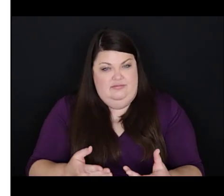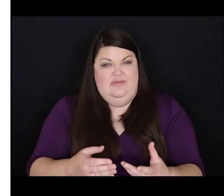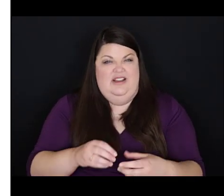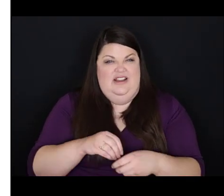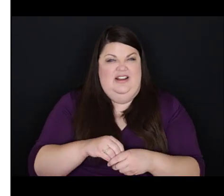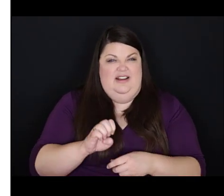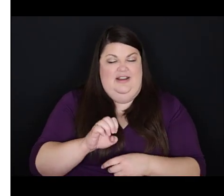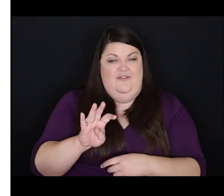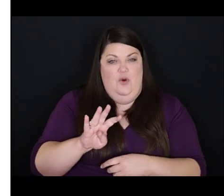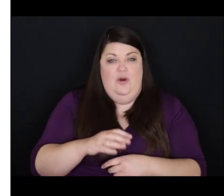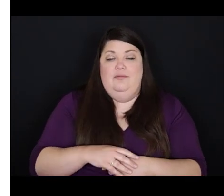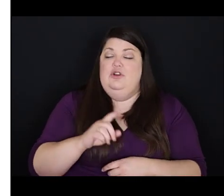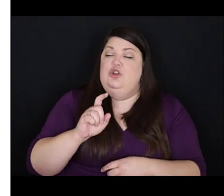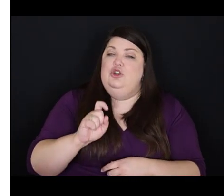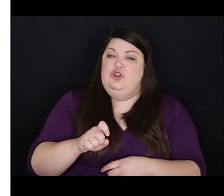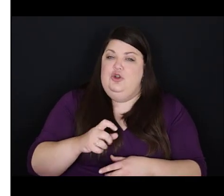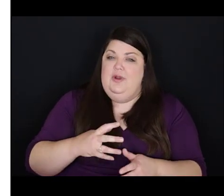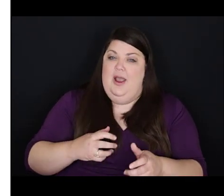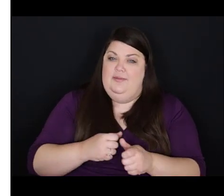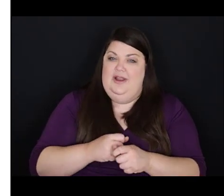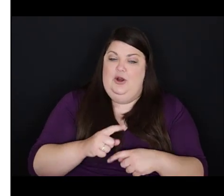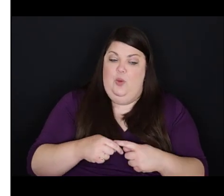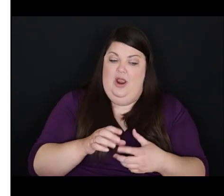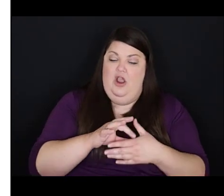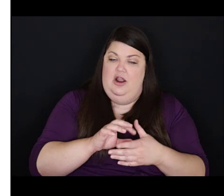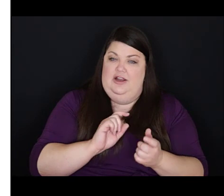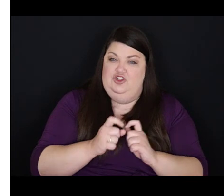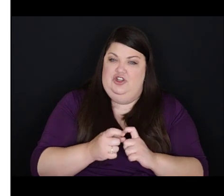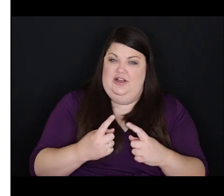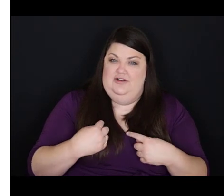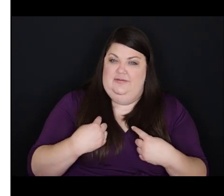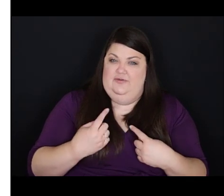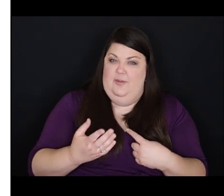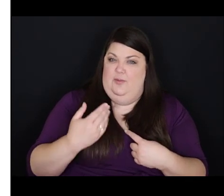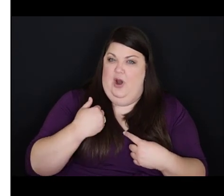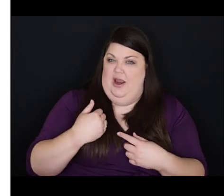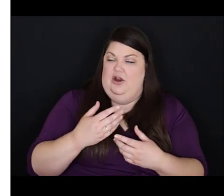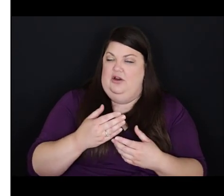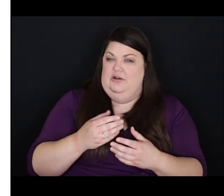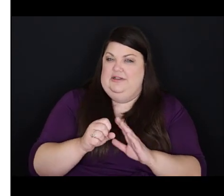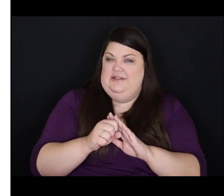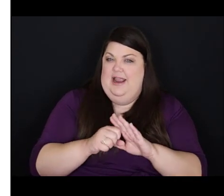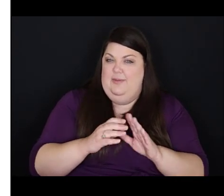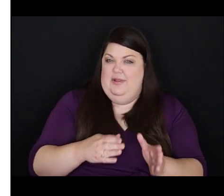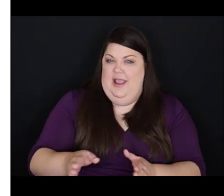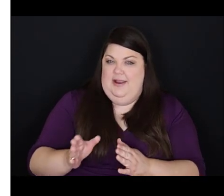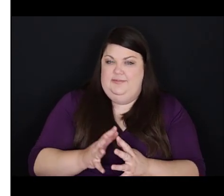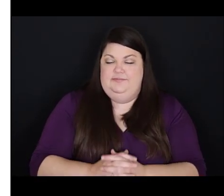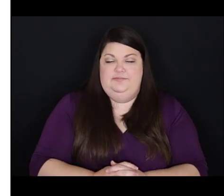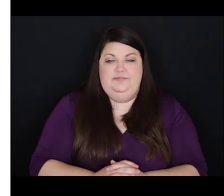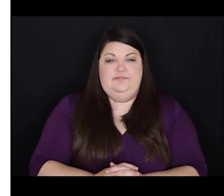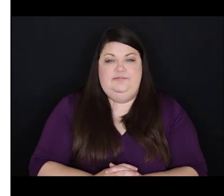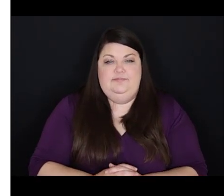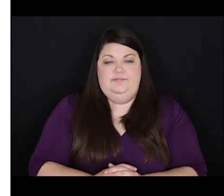content has changed from the prior State Plan. Displayed is a section of Description